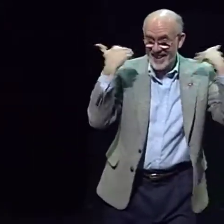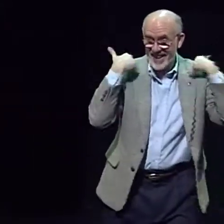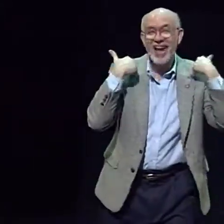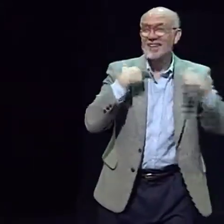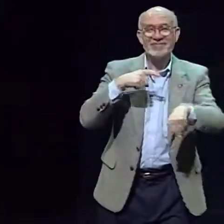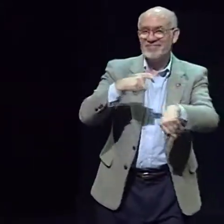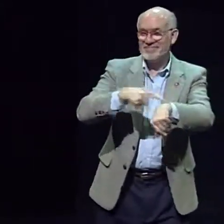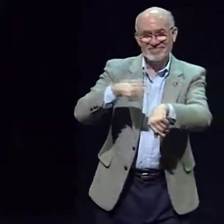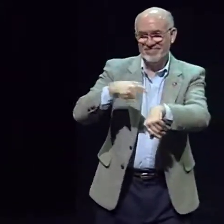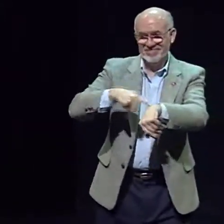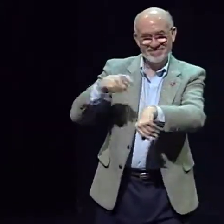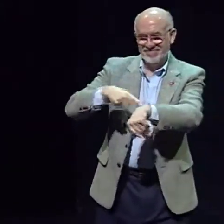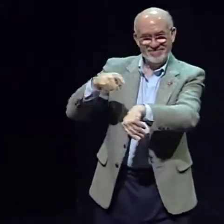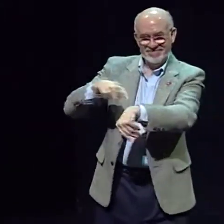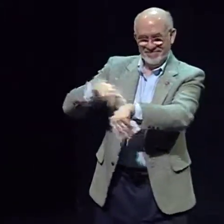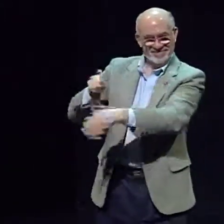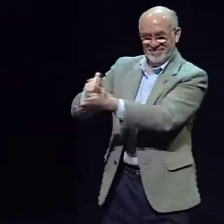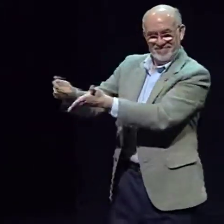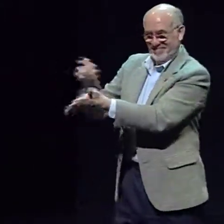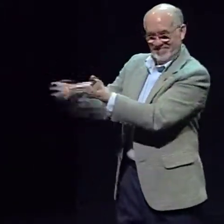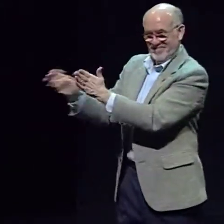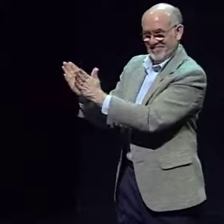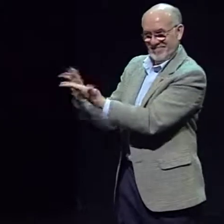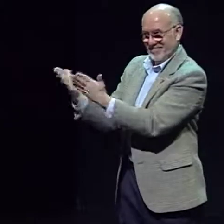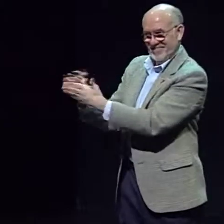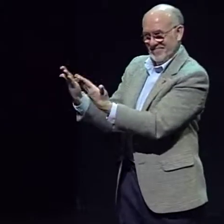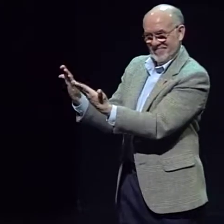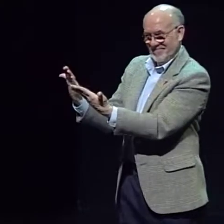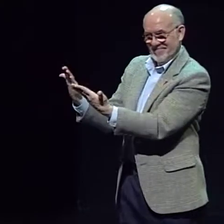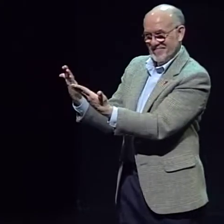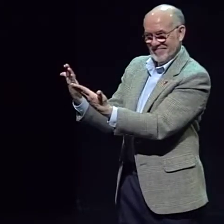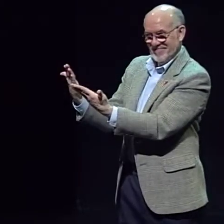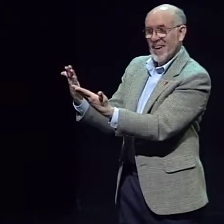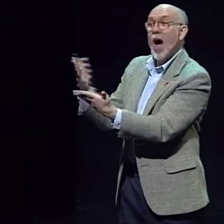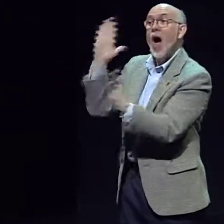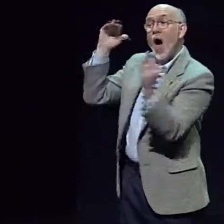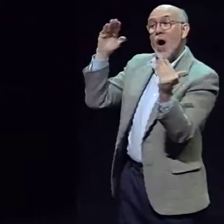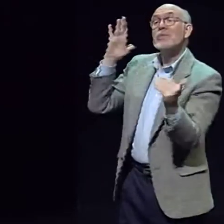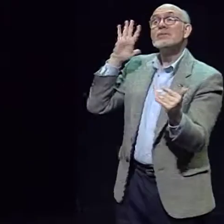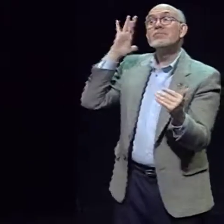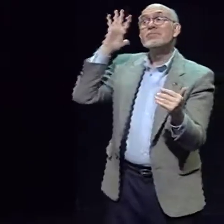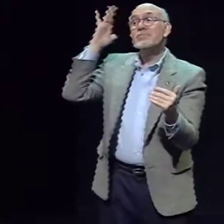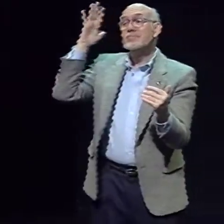AND HAD BEEN ASKED OVER AND OVER AGAIN, I DIDN'T HAVE THE TIME TO ENGAGE IN SUCH AN ACTIVITY.